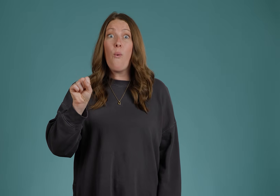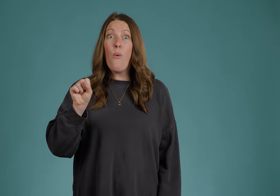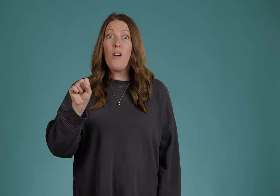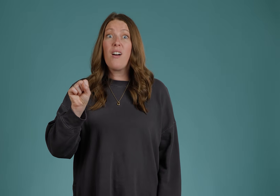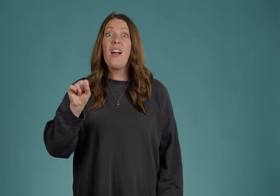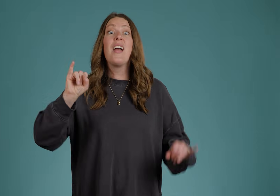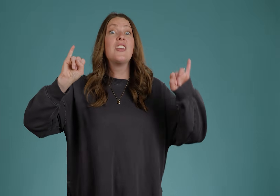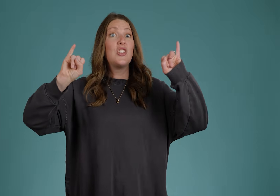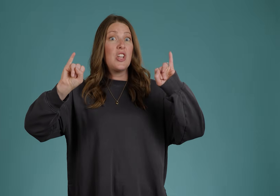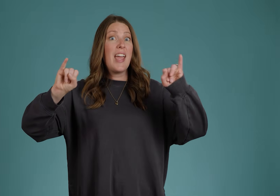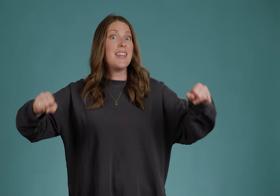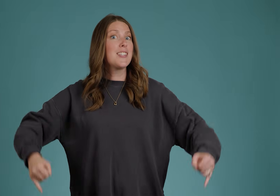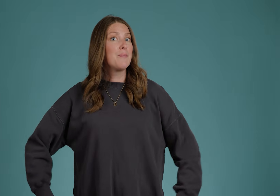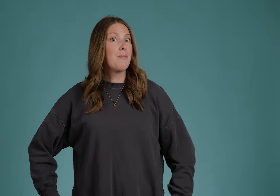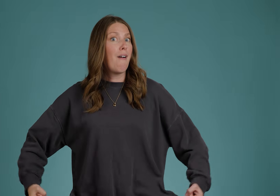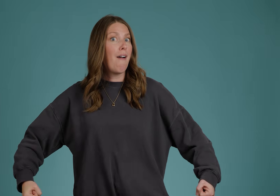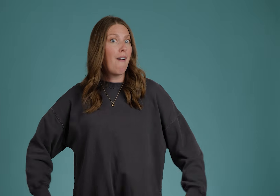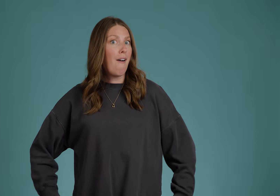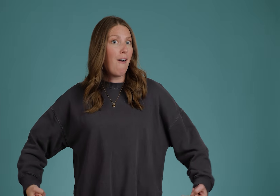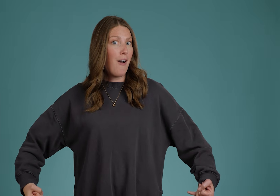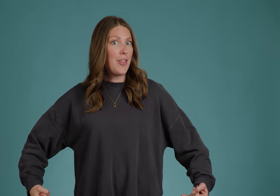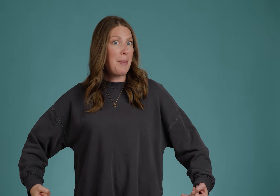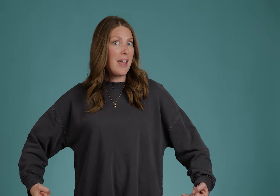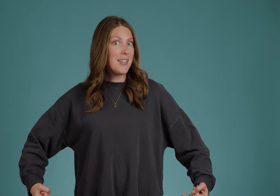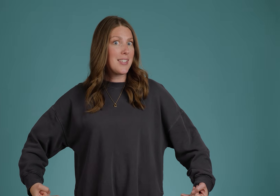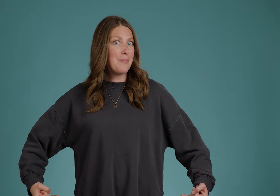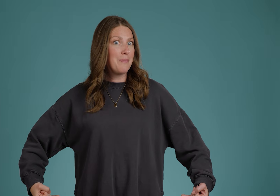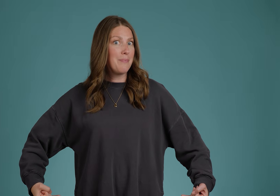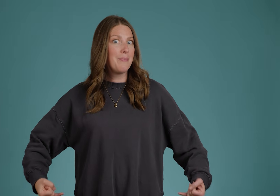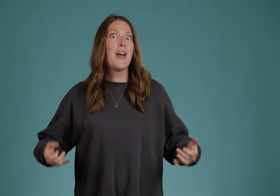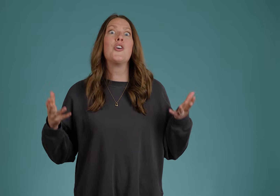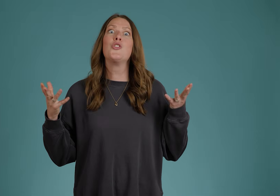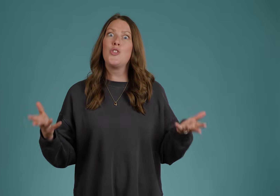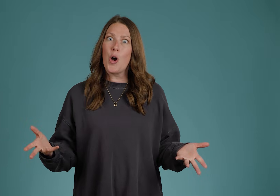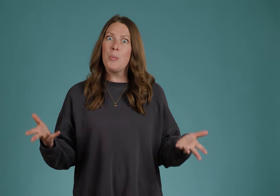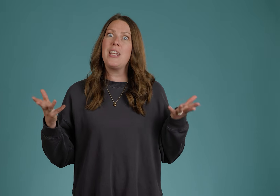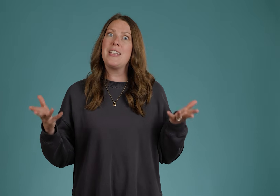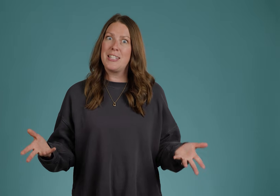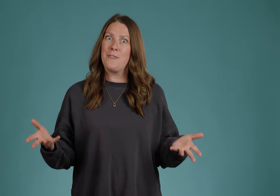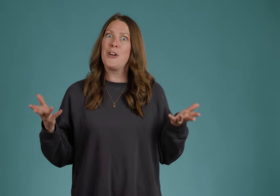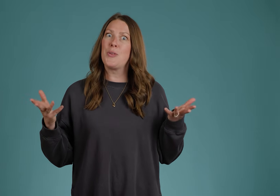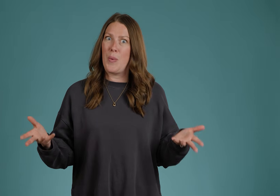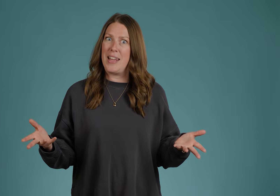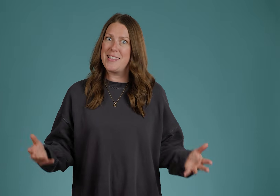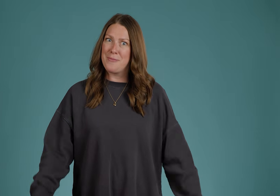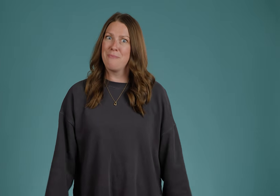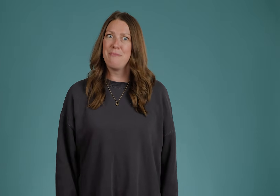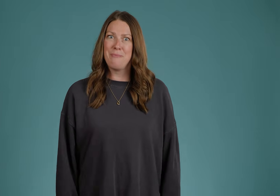or J’s on the pants. So many different ways.